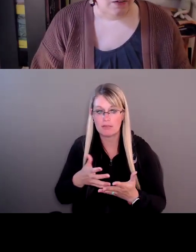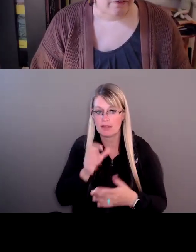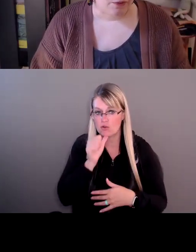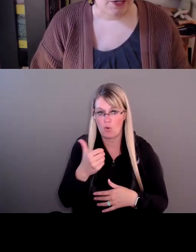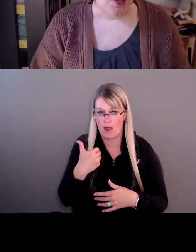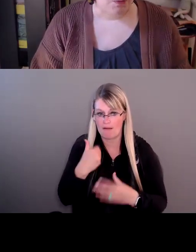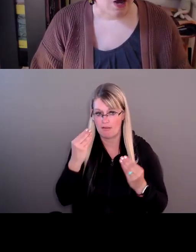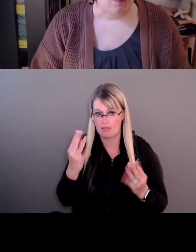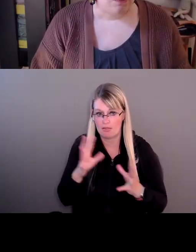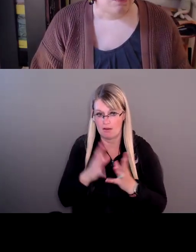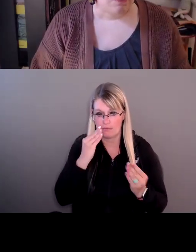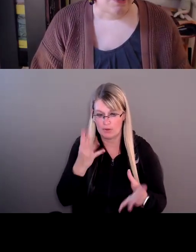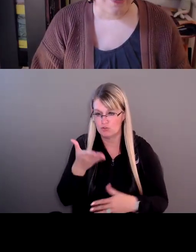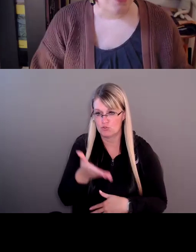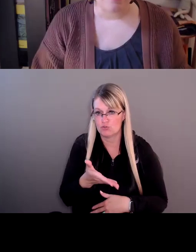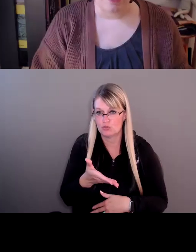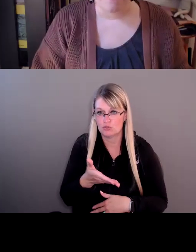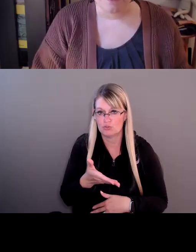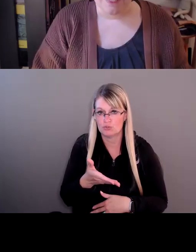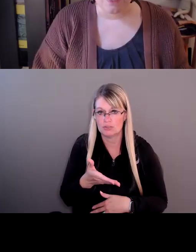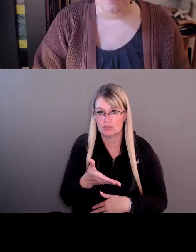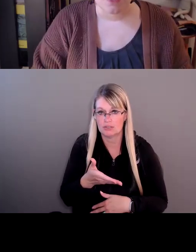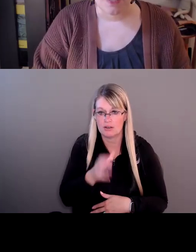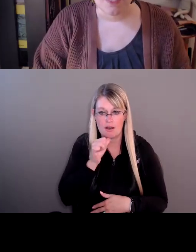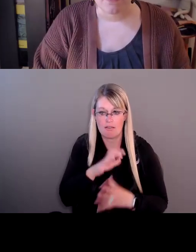of information about -- there's not a lot of statistics. There's not a lot of stuff